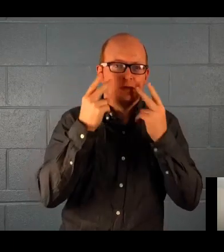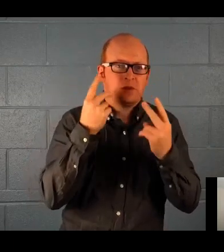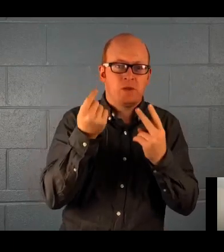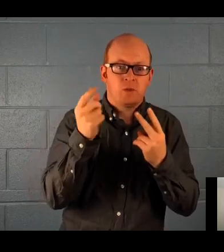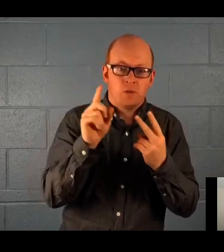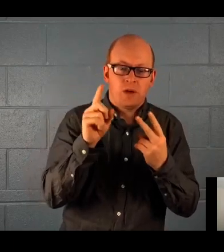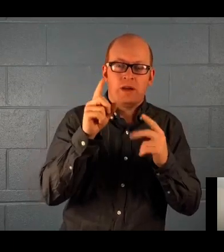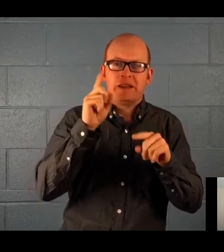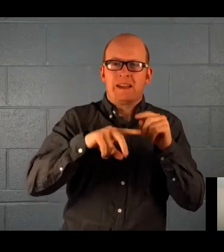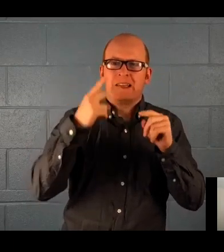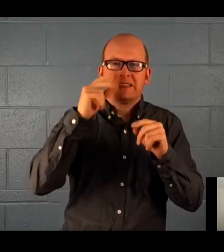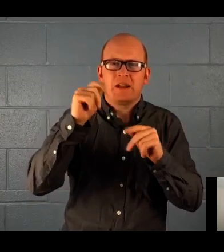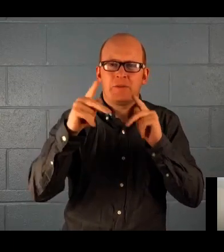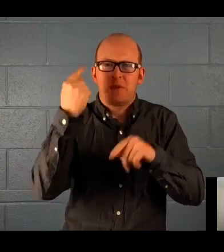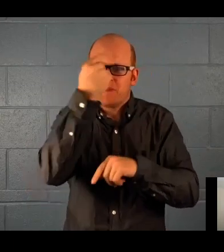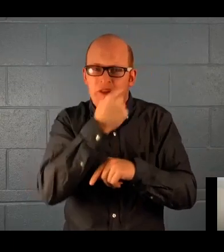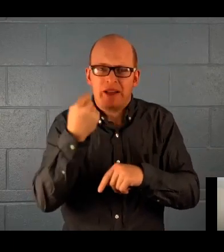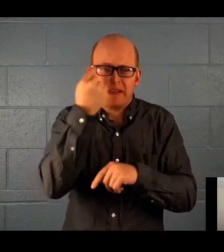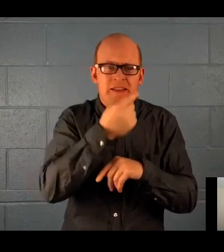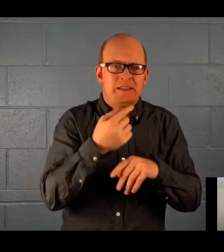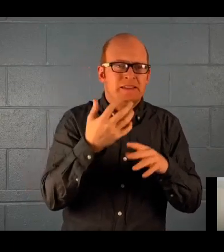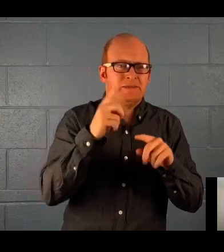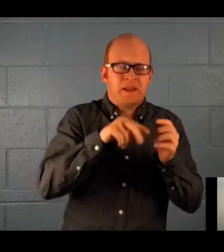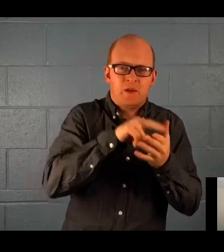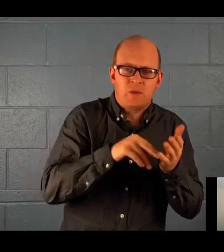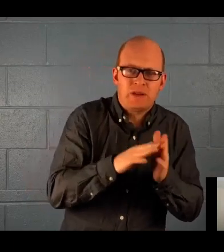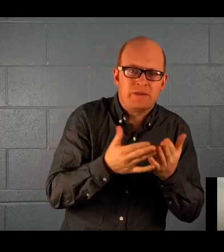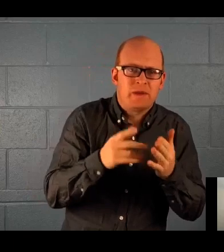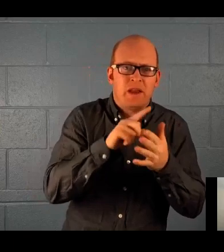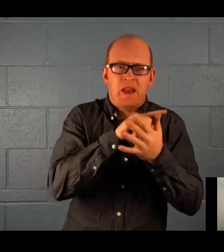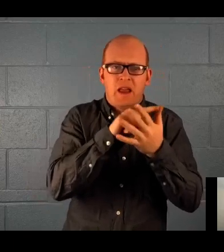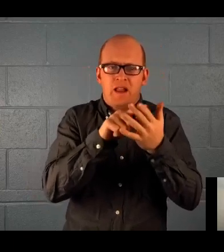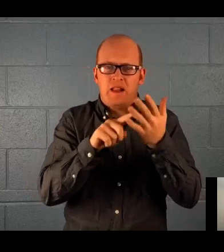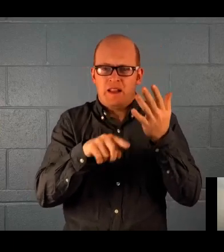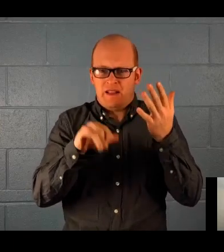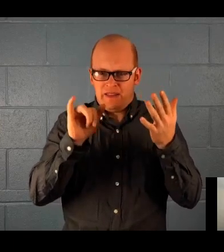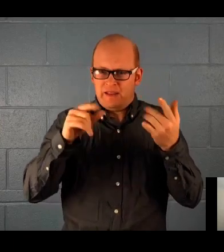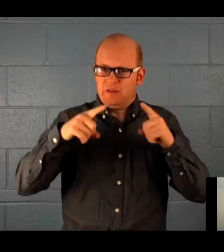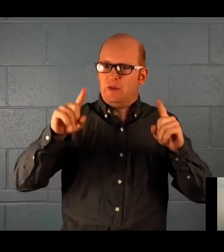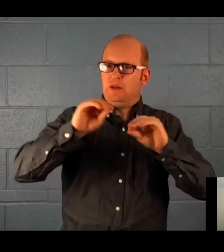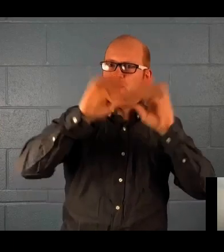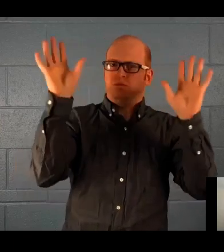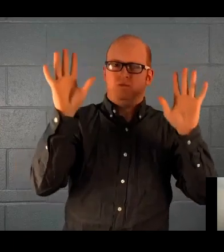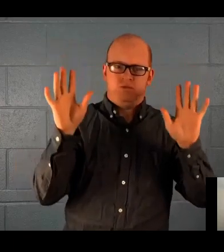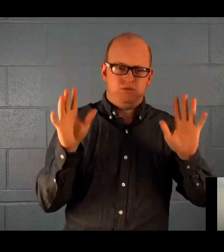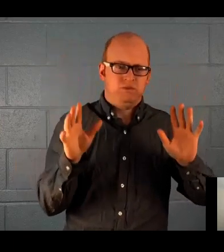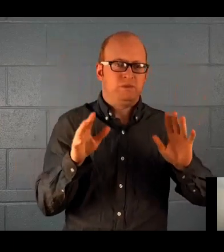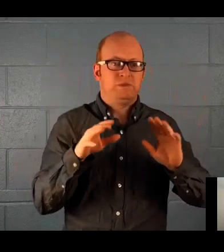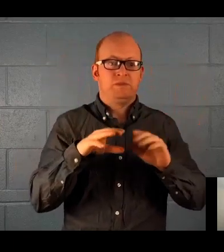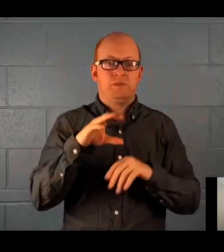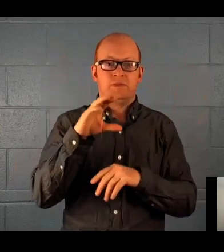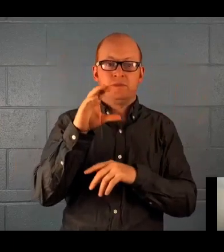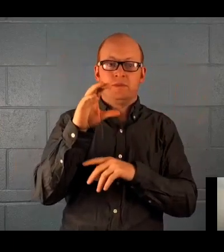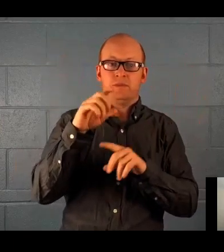to see each other's faces, to read a book, et cetera. But cone-mediated vision is lost after rod-mediated vision